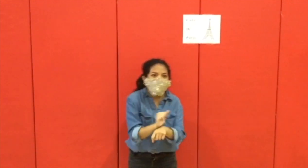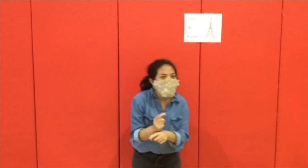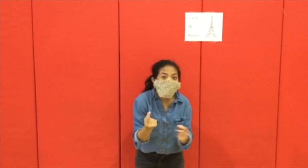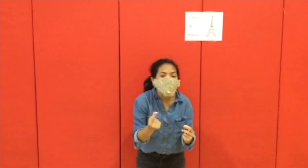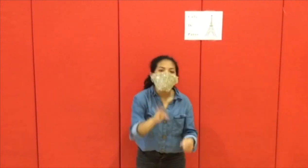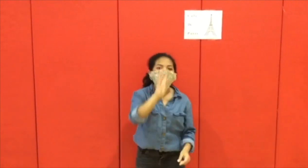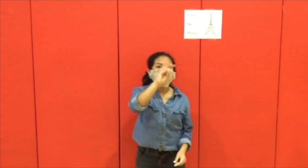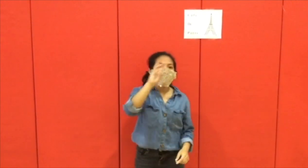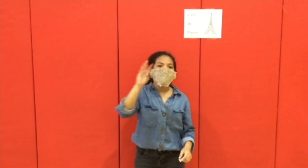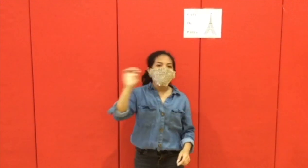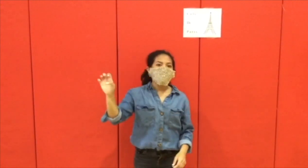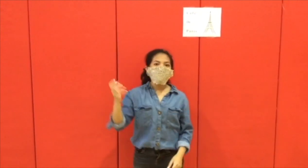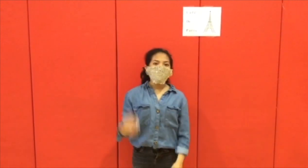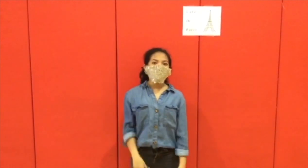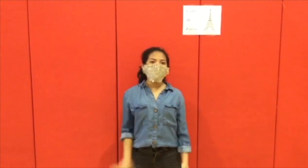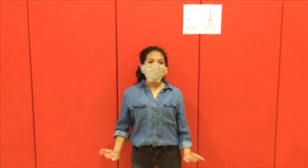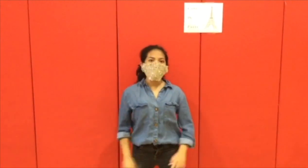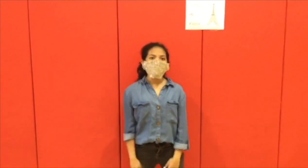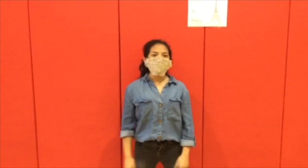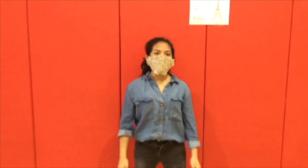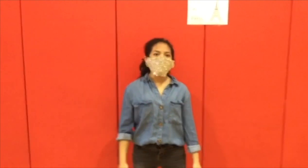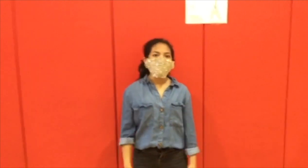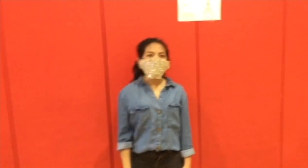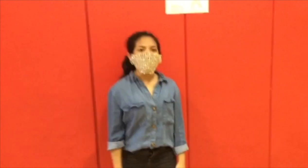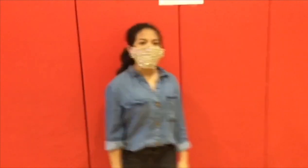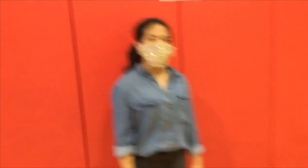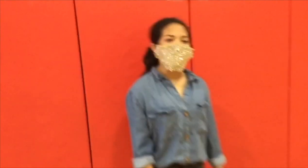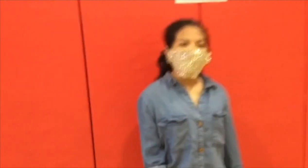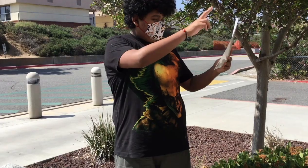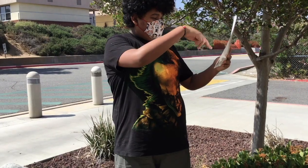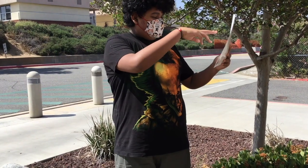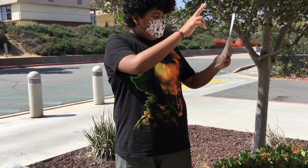Oh hi. I'm going to work in the WWE, would be a wrestler.